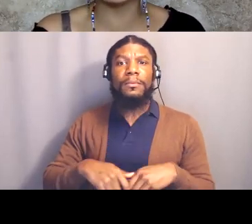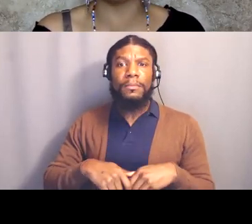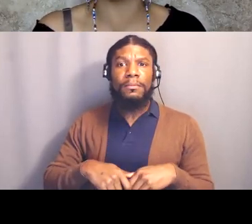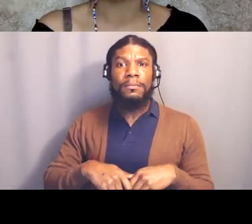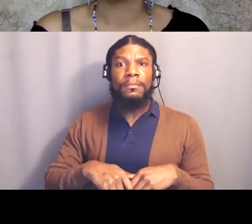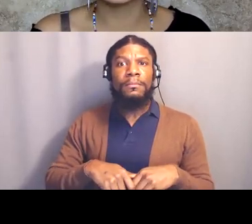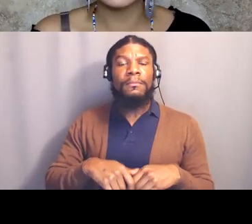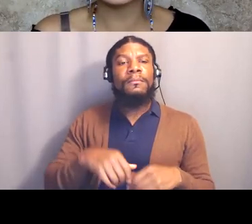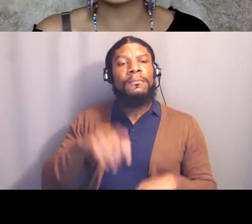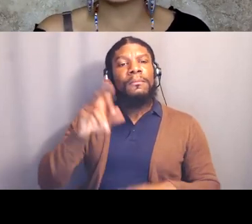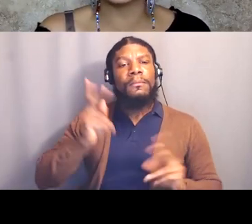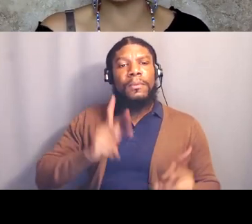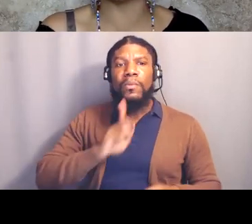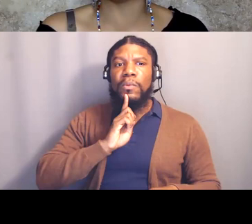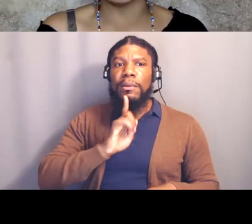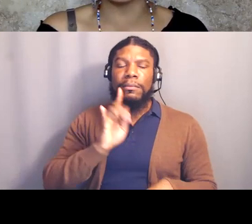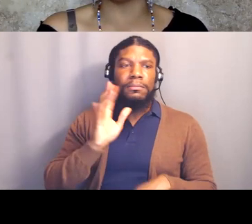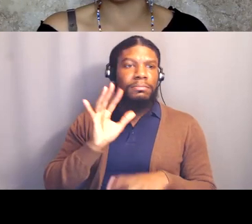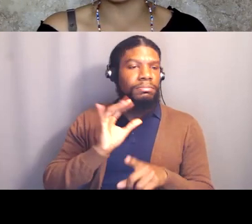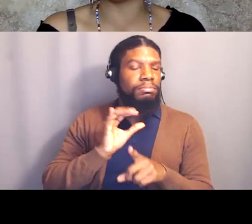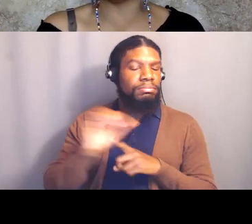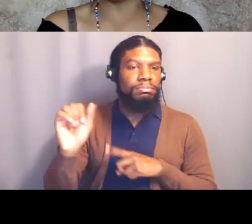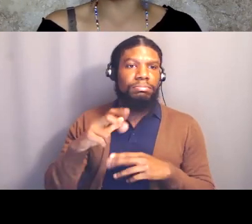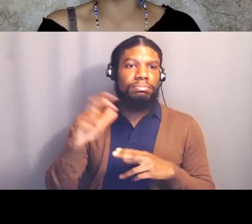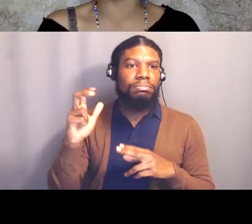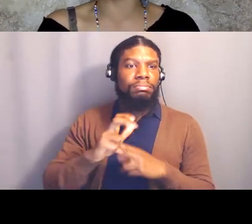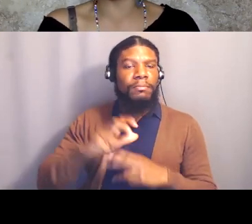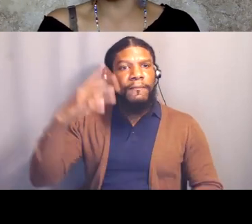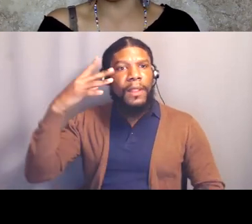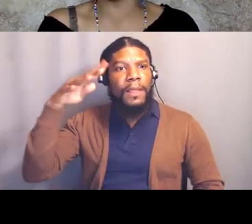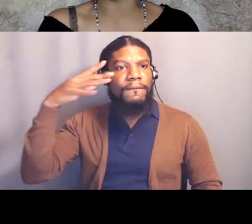Who like to sit and talk about ideas and pontificate,